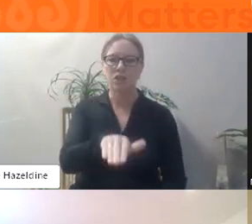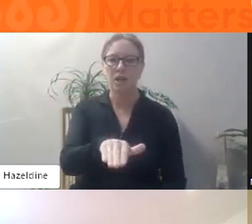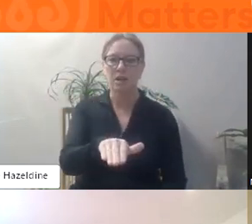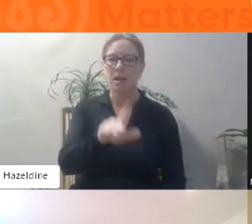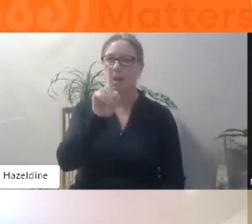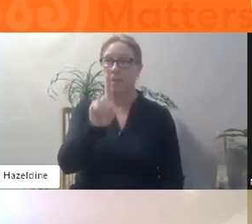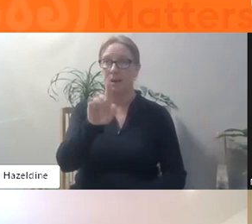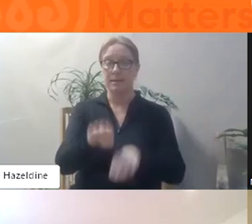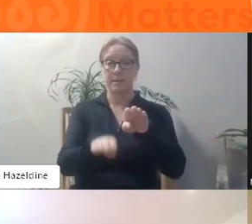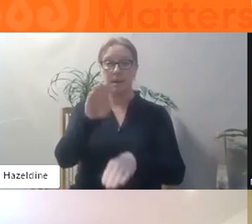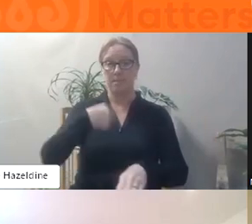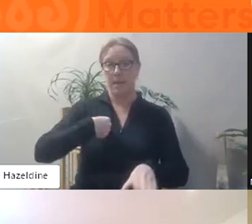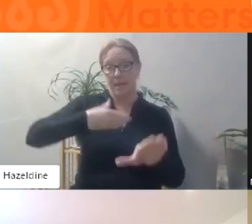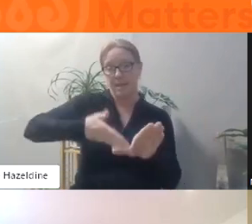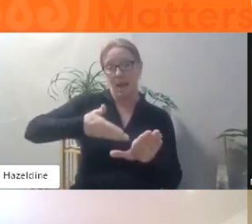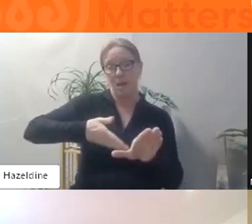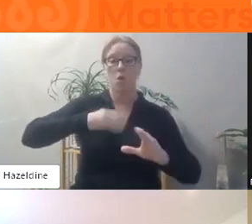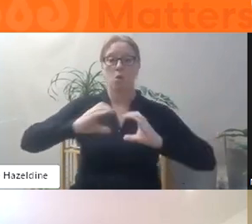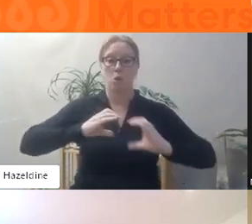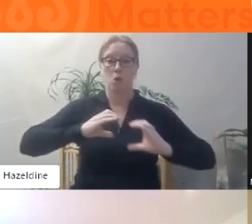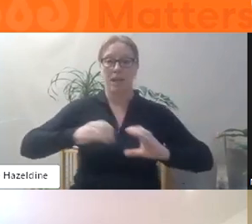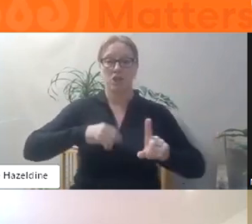when I was young the communication device did not have predictive